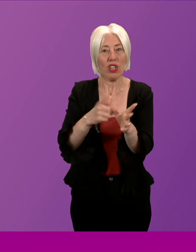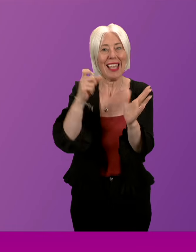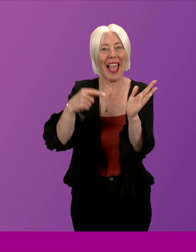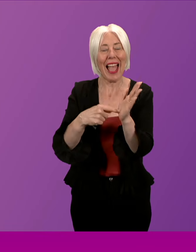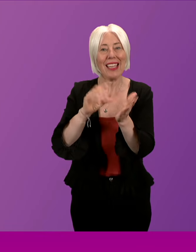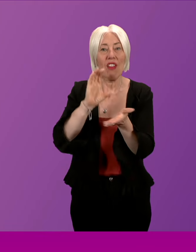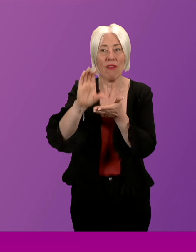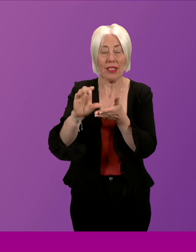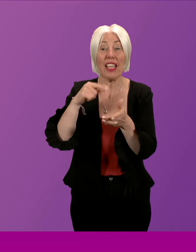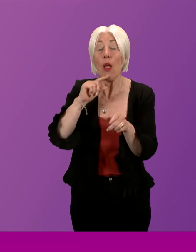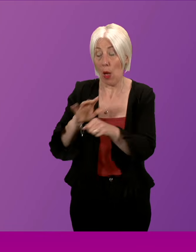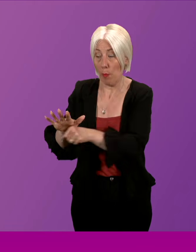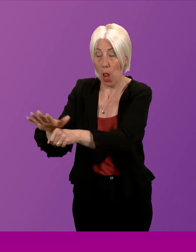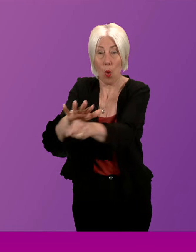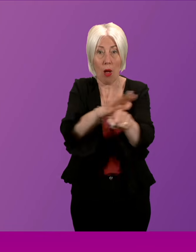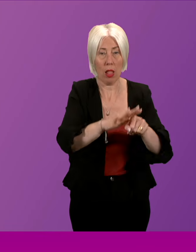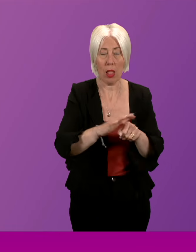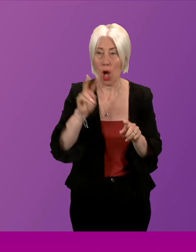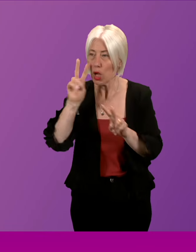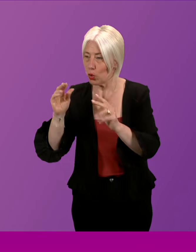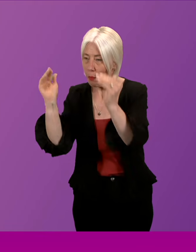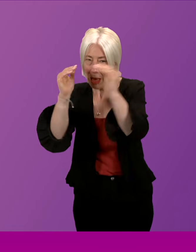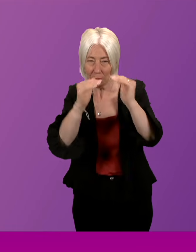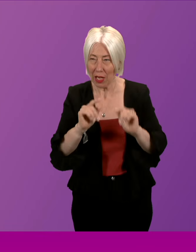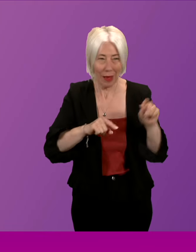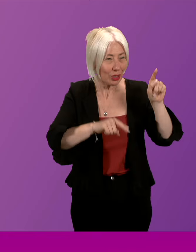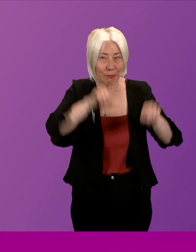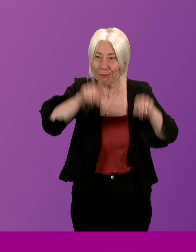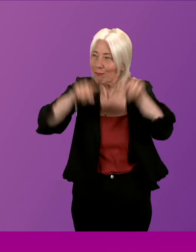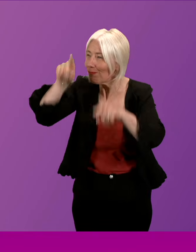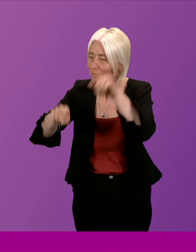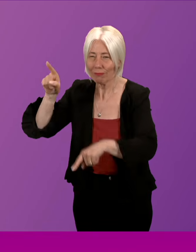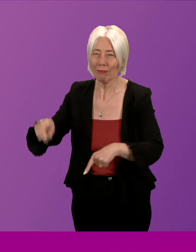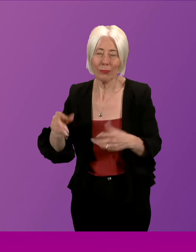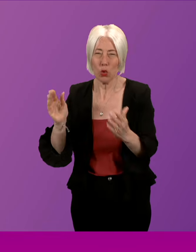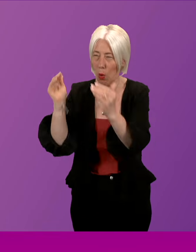local level to meet the varying circumstances that exist in different parts of the country.